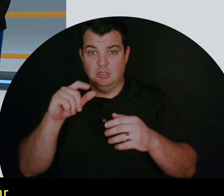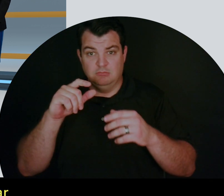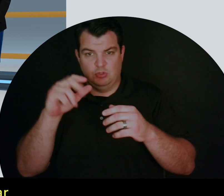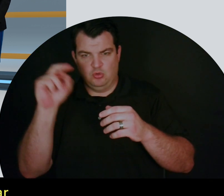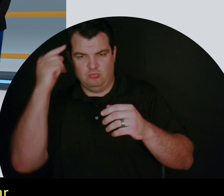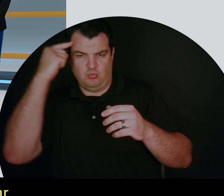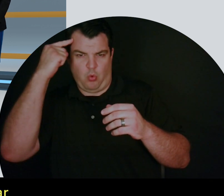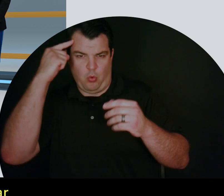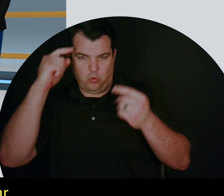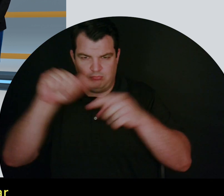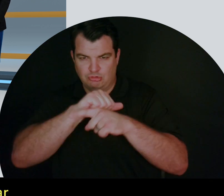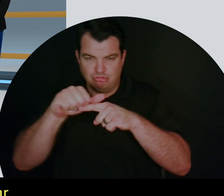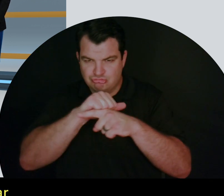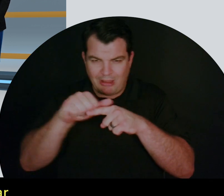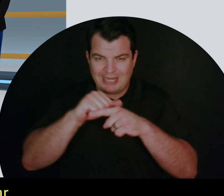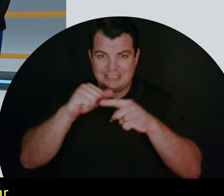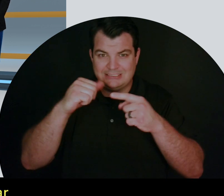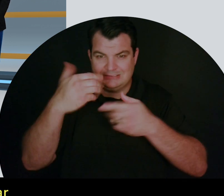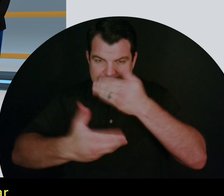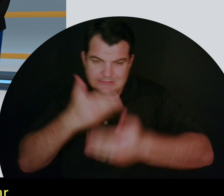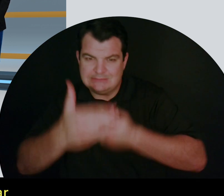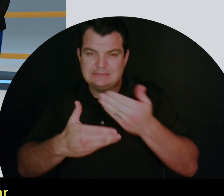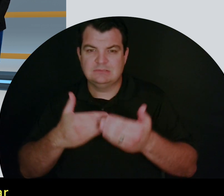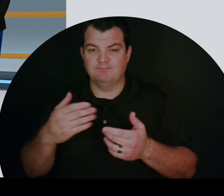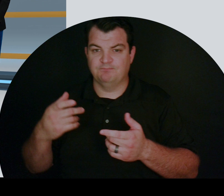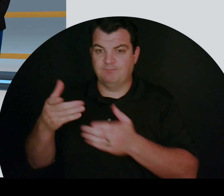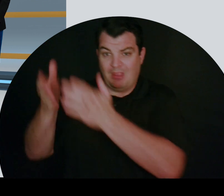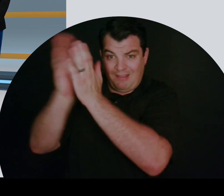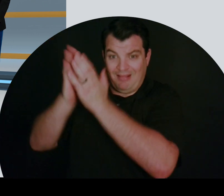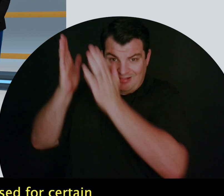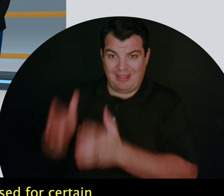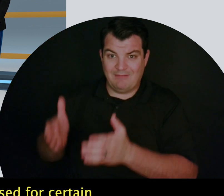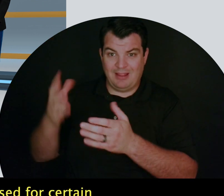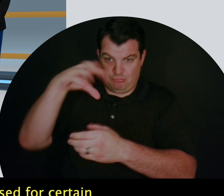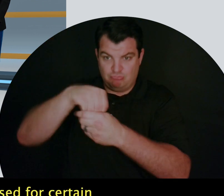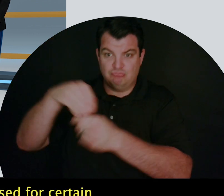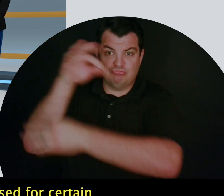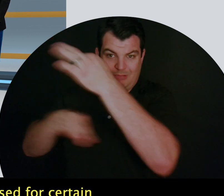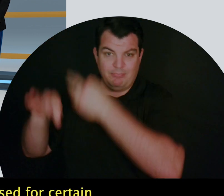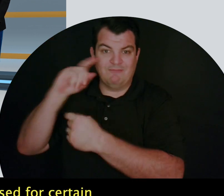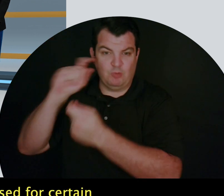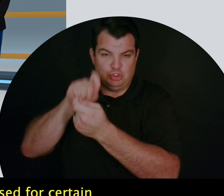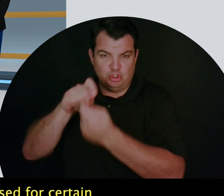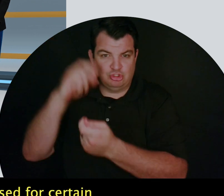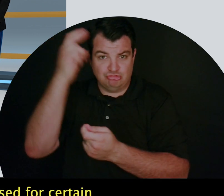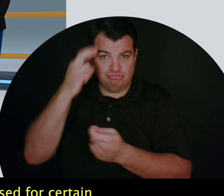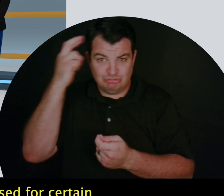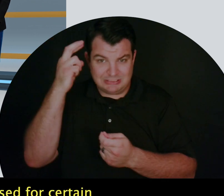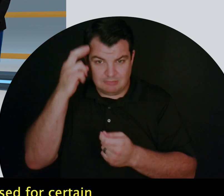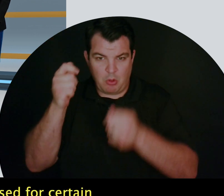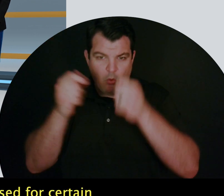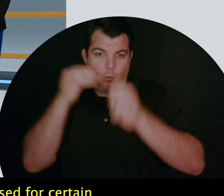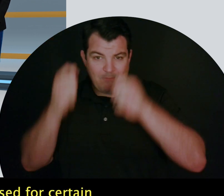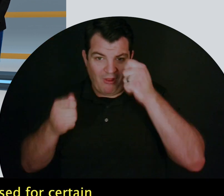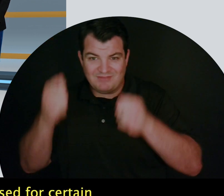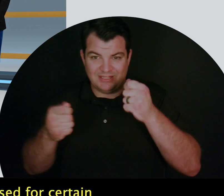neuromuscular retraining and Re-walk programs. Claimants may be reimbursed for certain reasonable home modifications